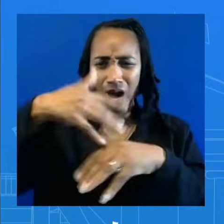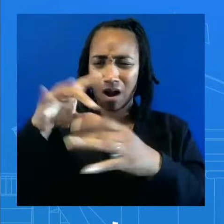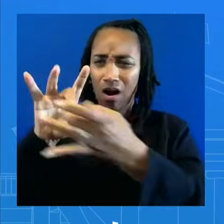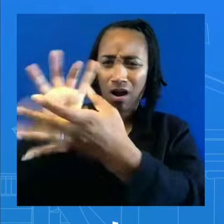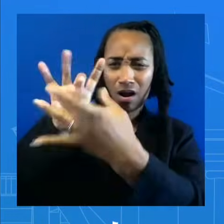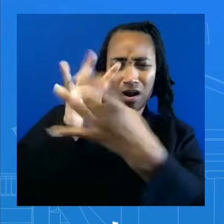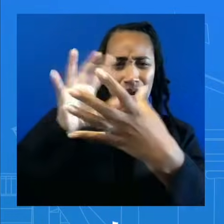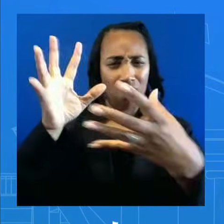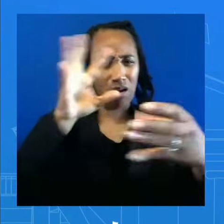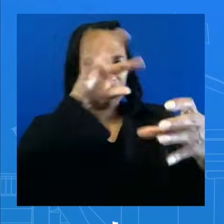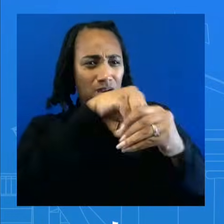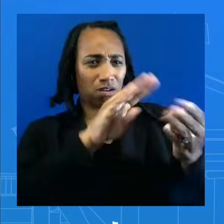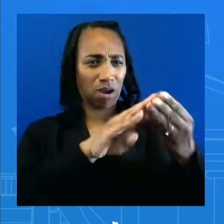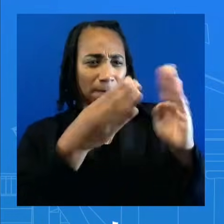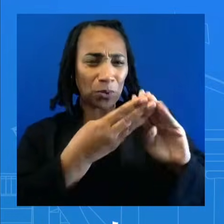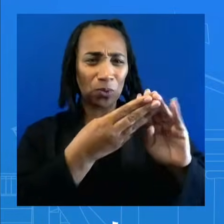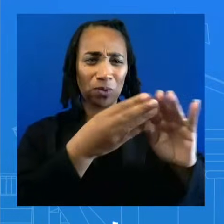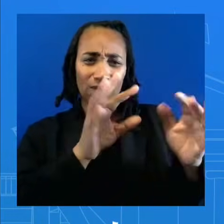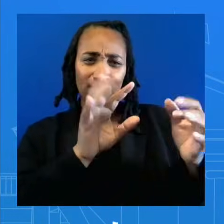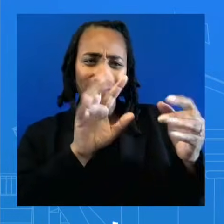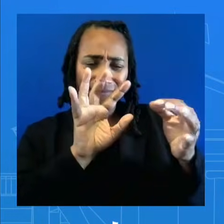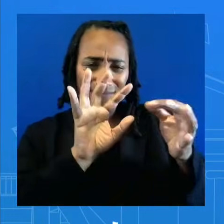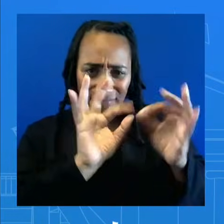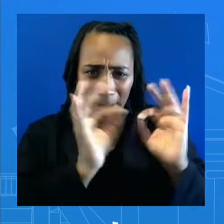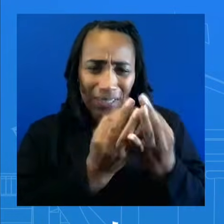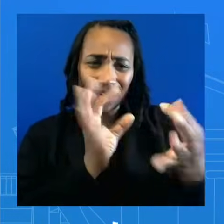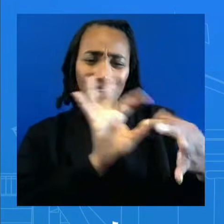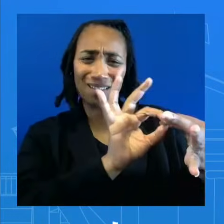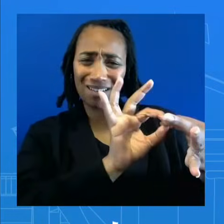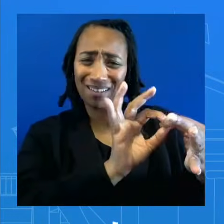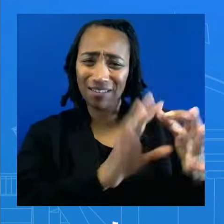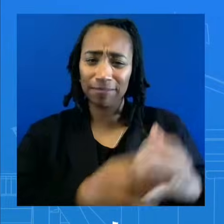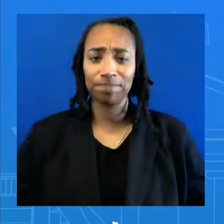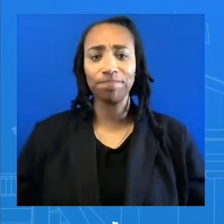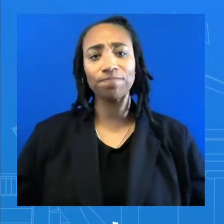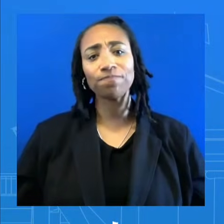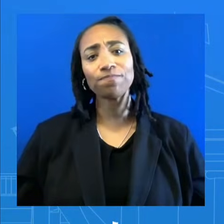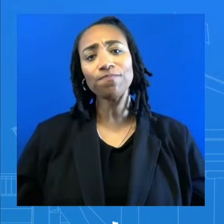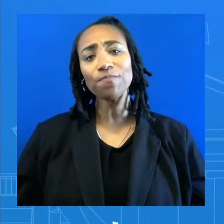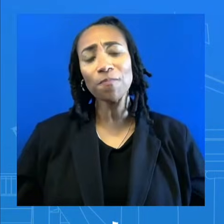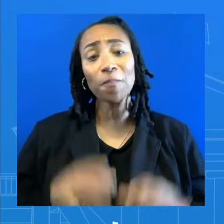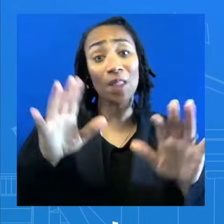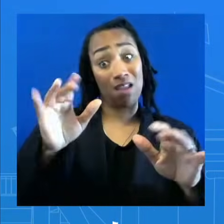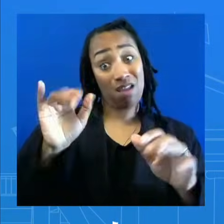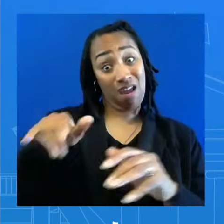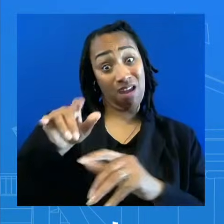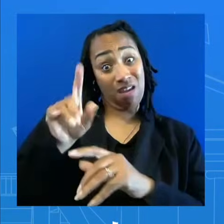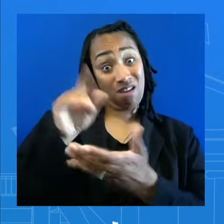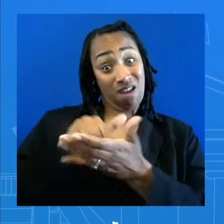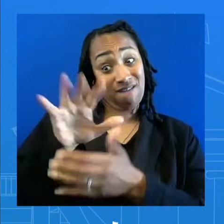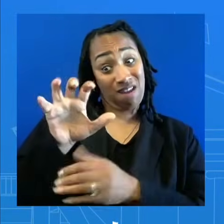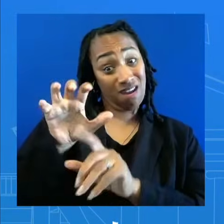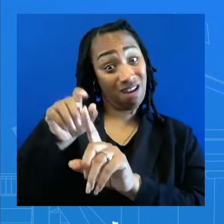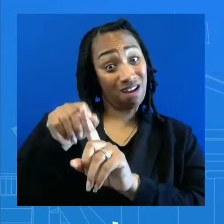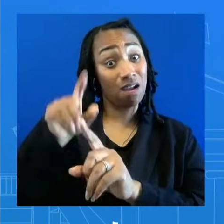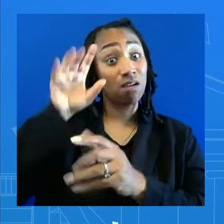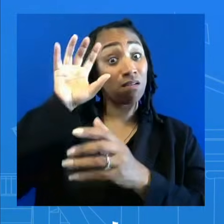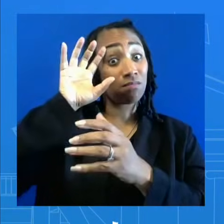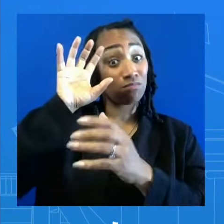at this point in his presidency than any of his recent predecessors at the same point in their first terms.